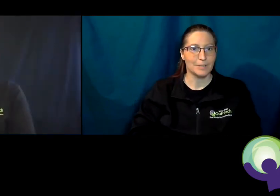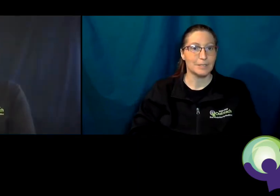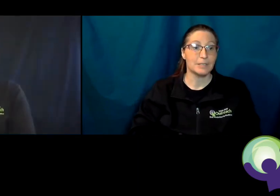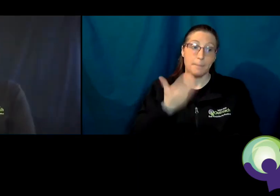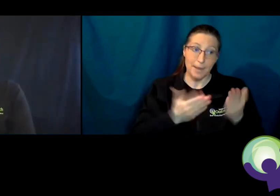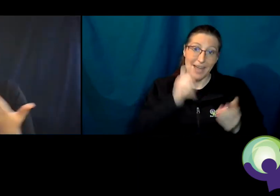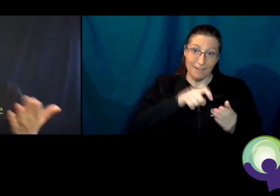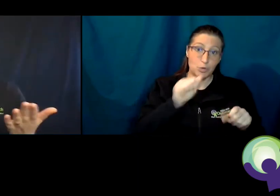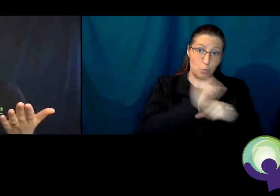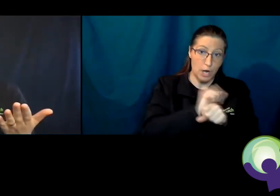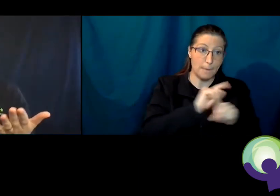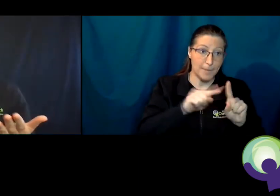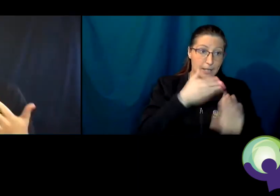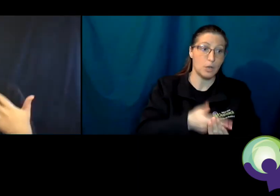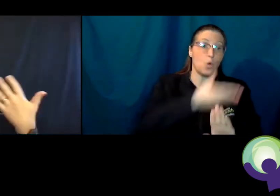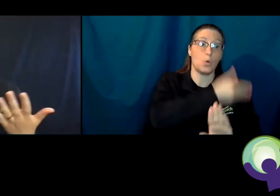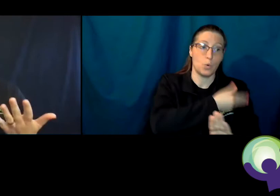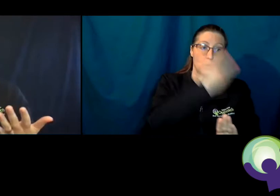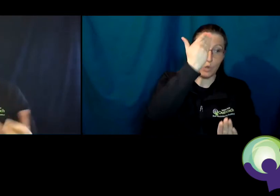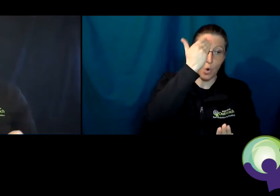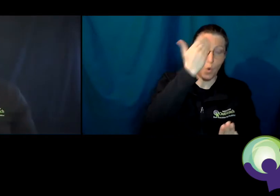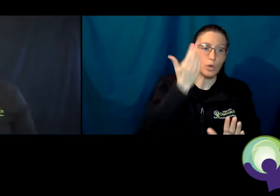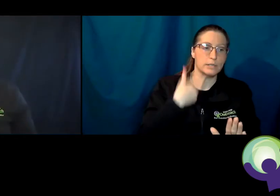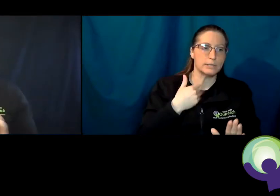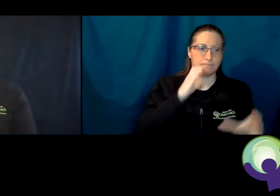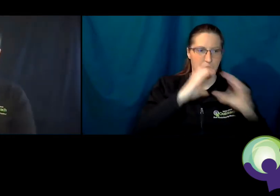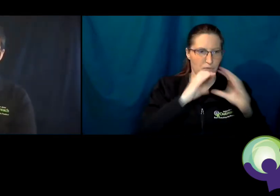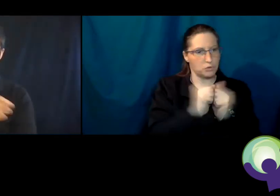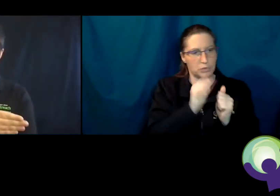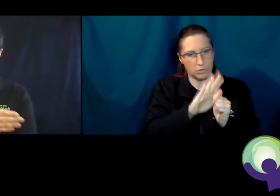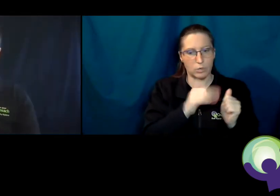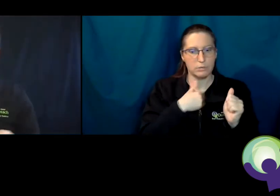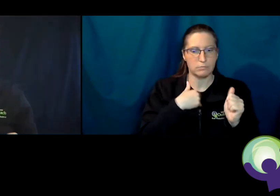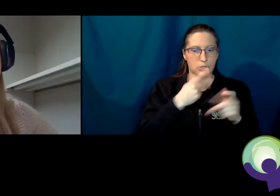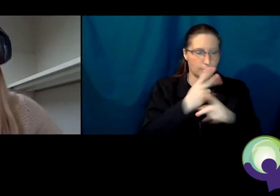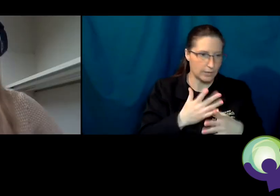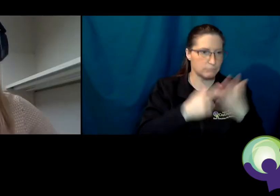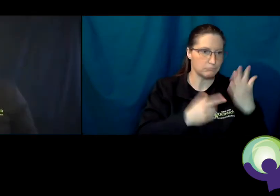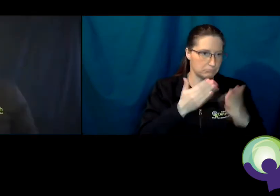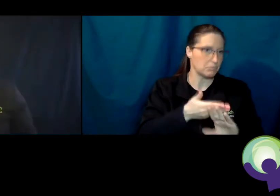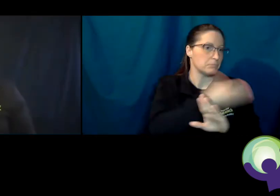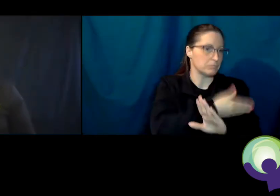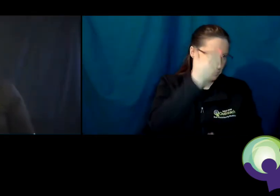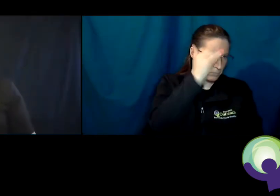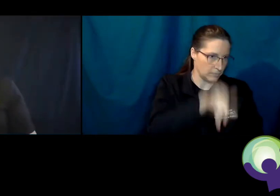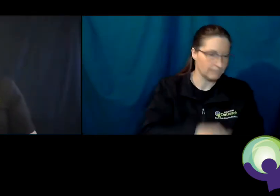ahead of time it's always a good place to have that conversation well ahead of time yes okay the